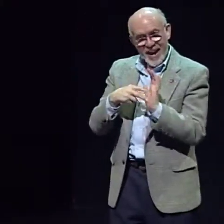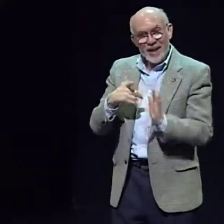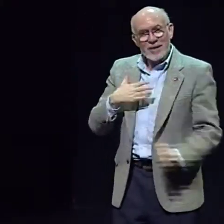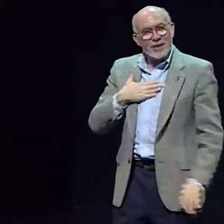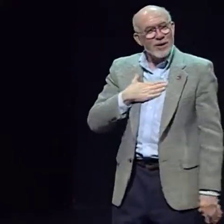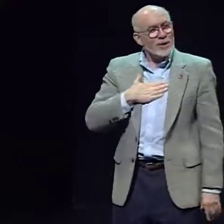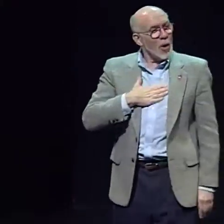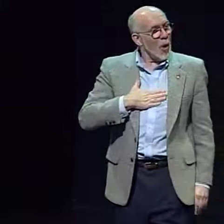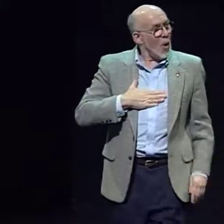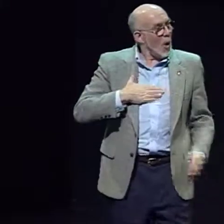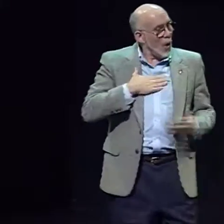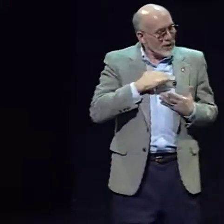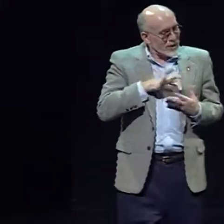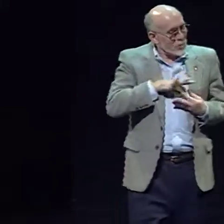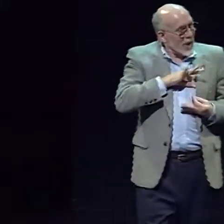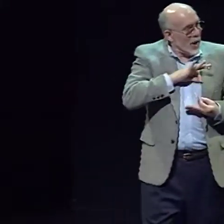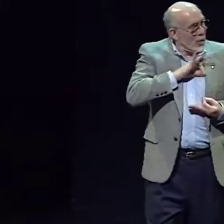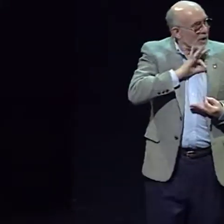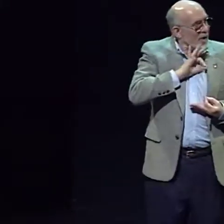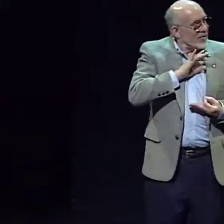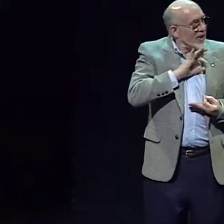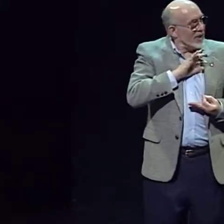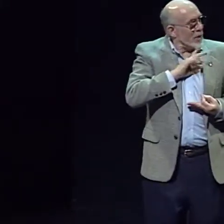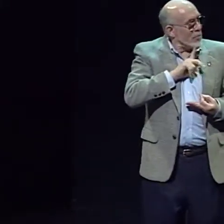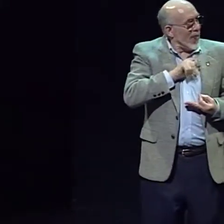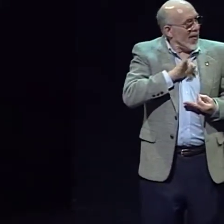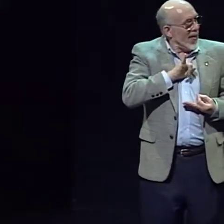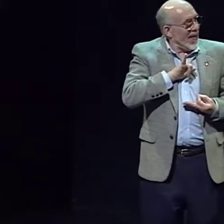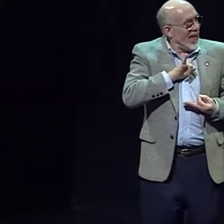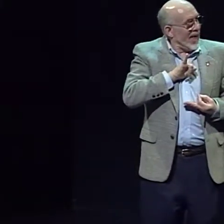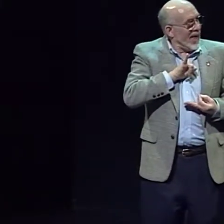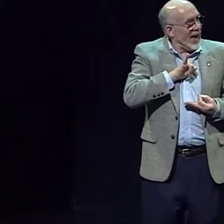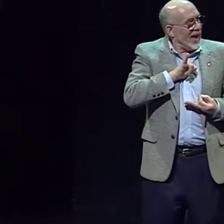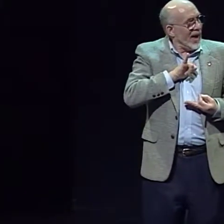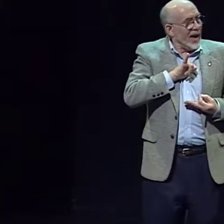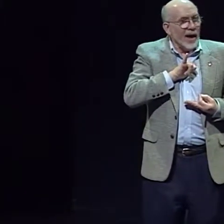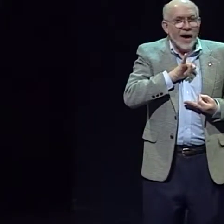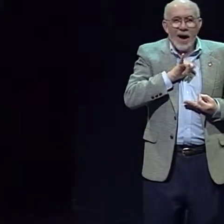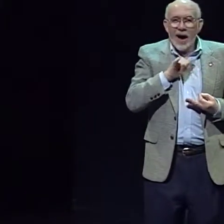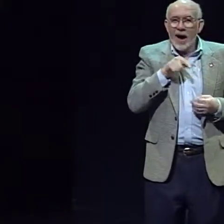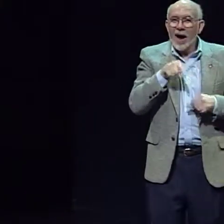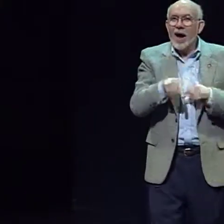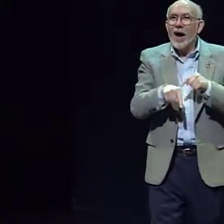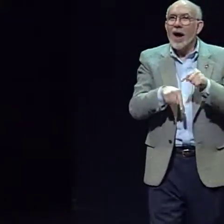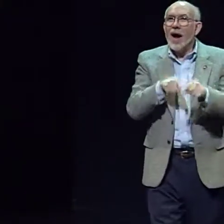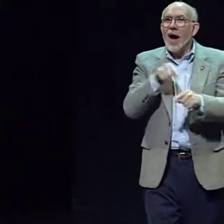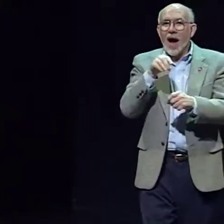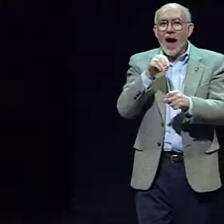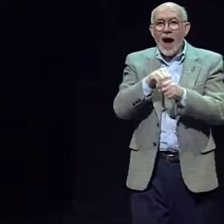WHAT GOD MEANS IS FOR YOU TO ENJOY THE SPIRIT OF PLAY...